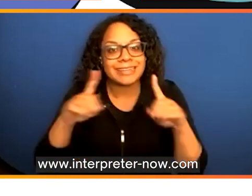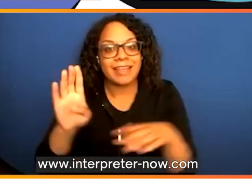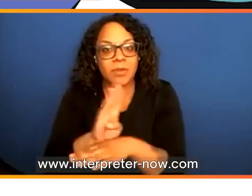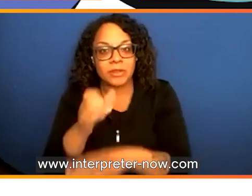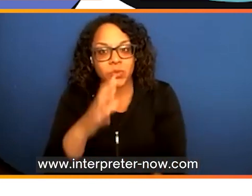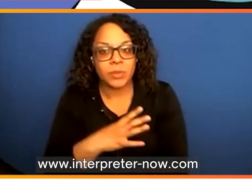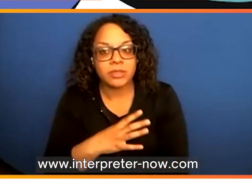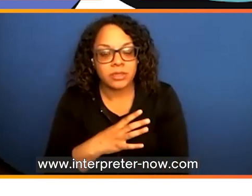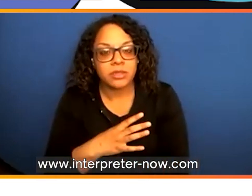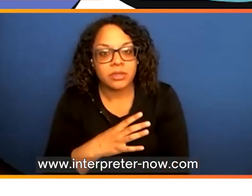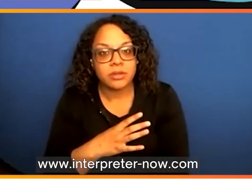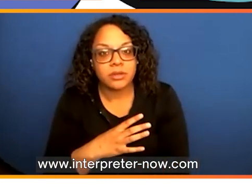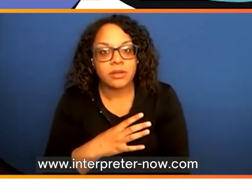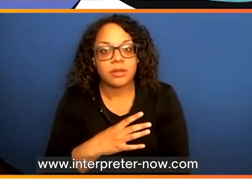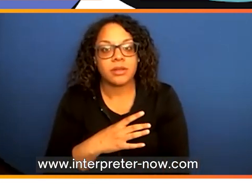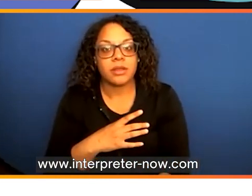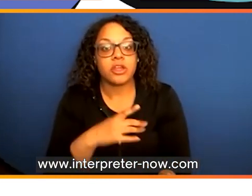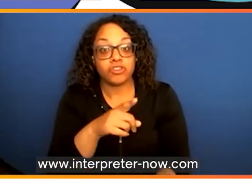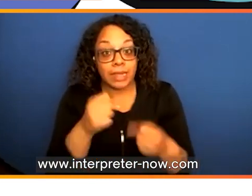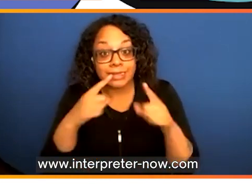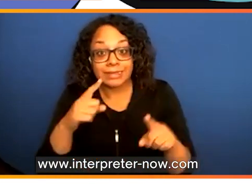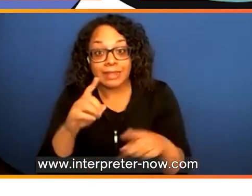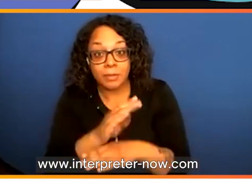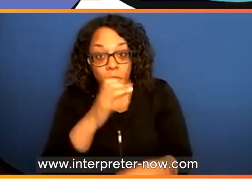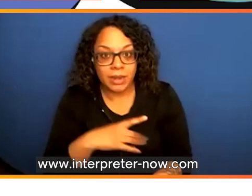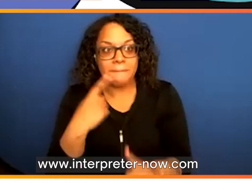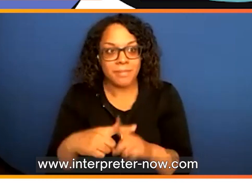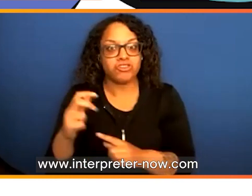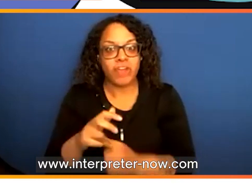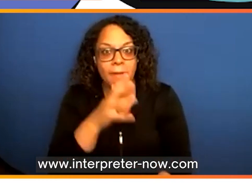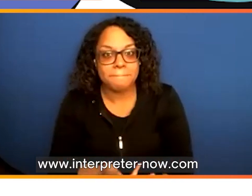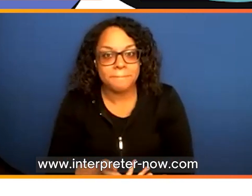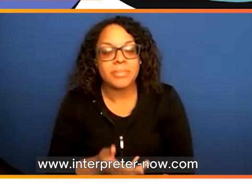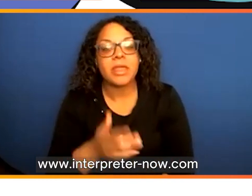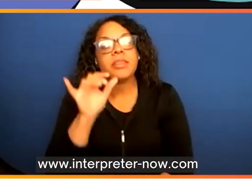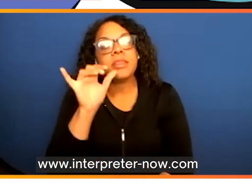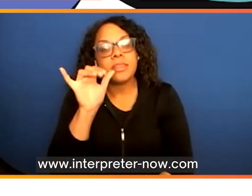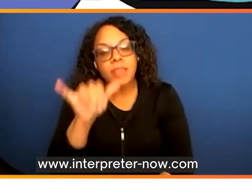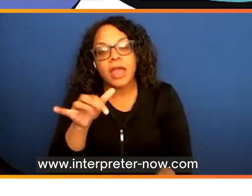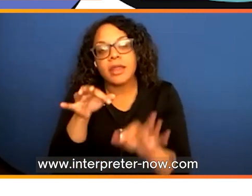as well as a fantastic mother." When you kind of articulate it that way, that for me is